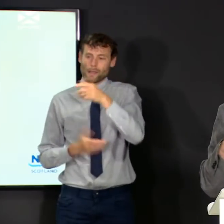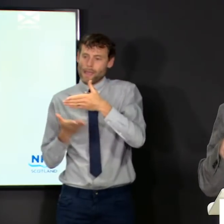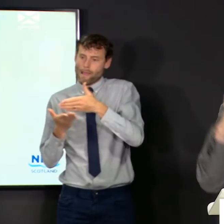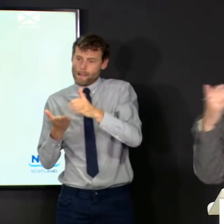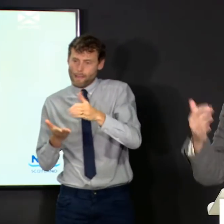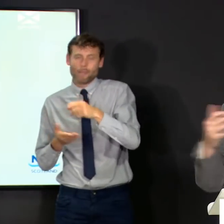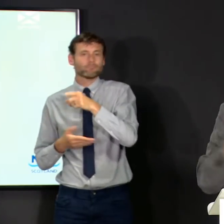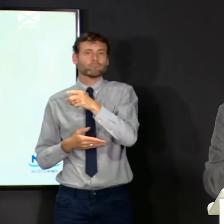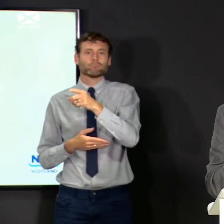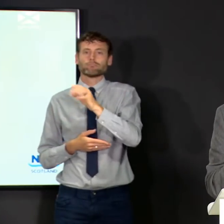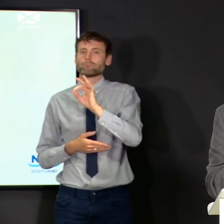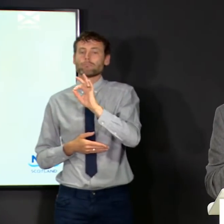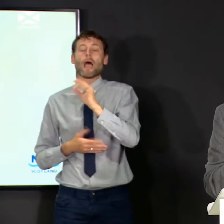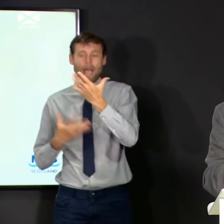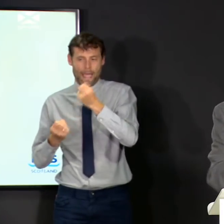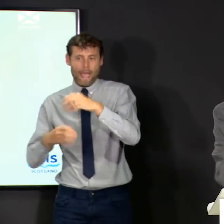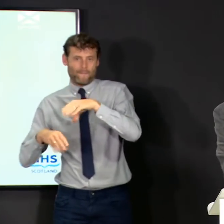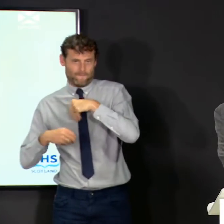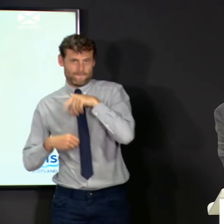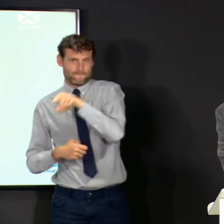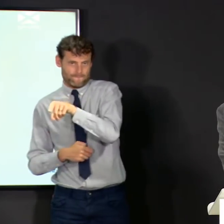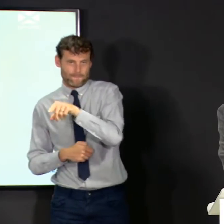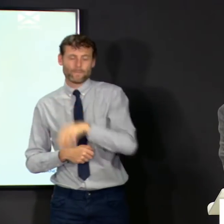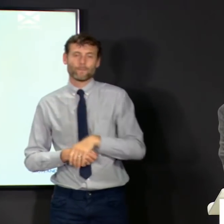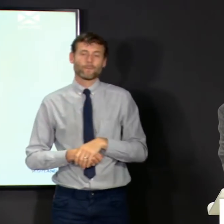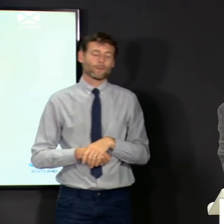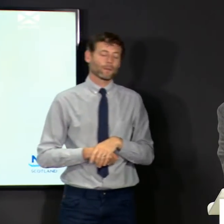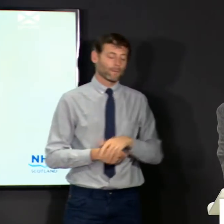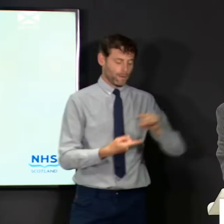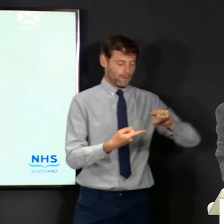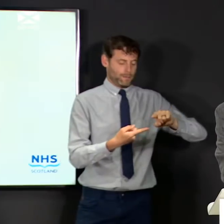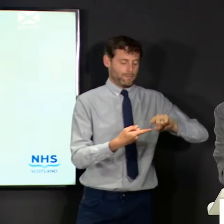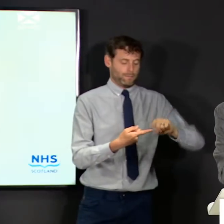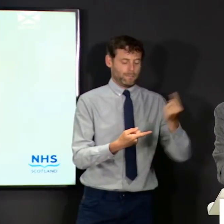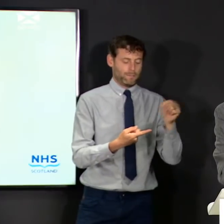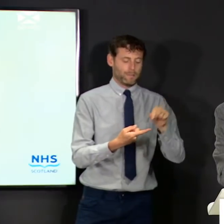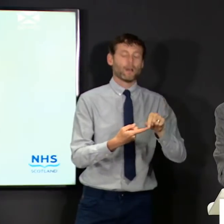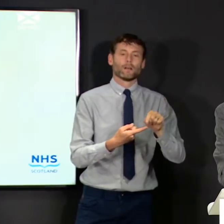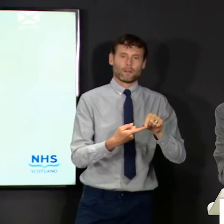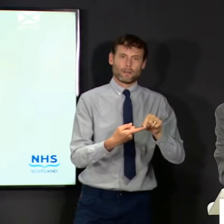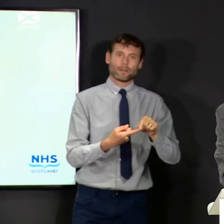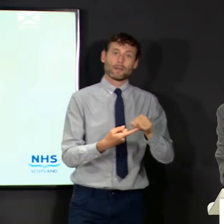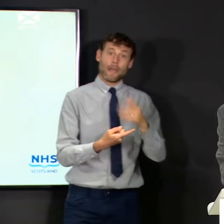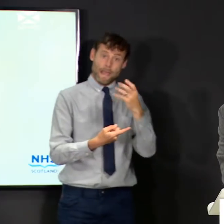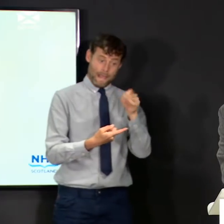and what it means if you get a negative. The serology version, we now have reliable tests